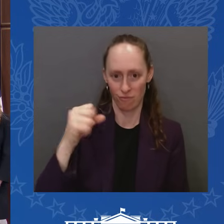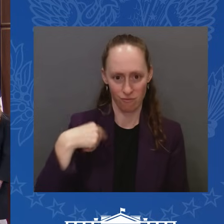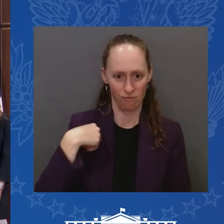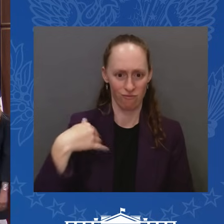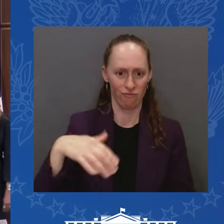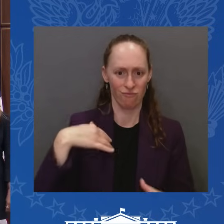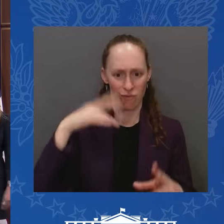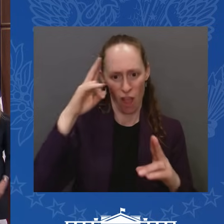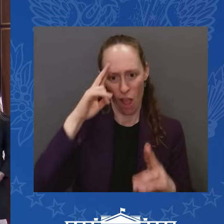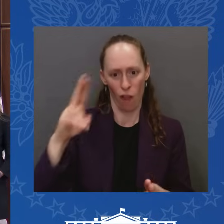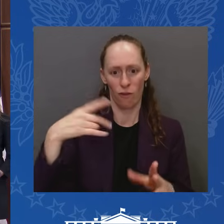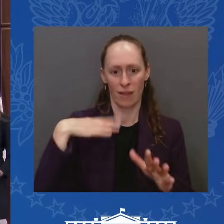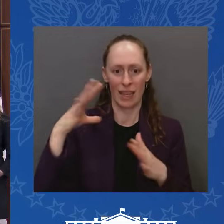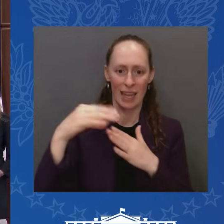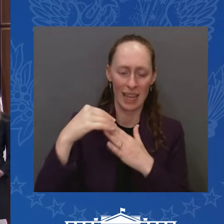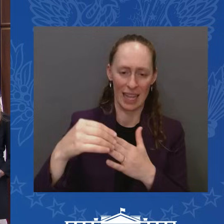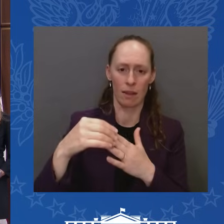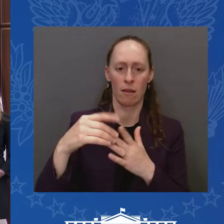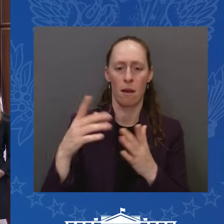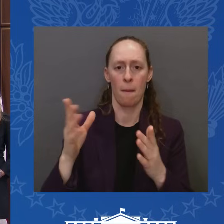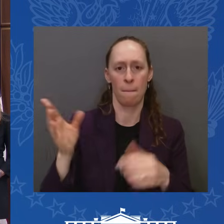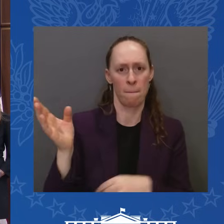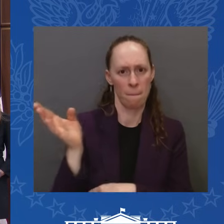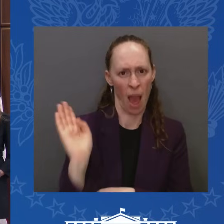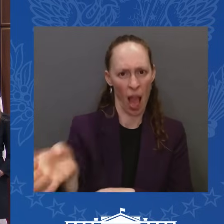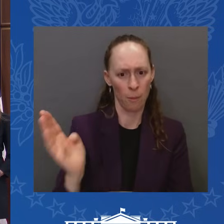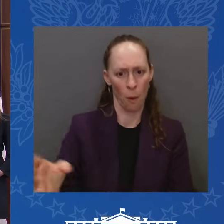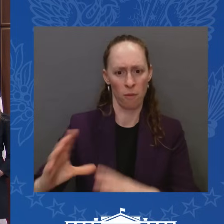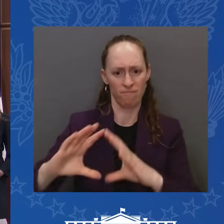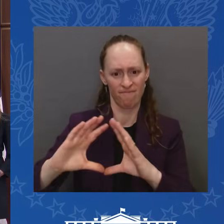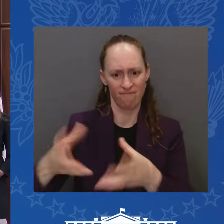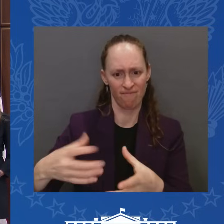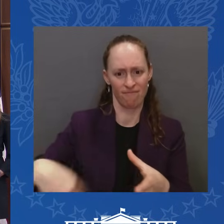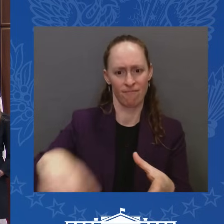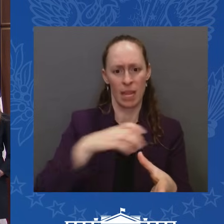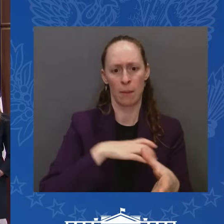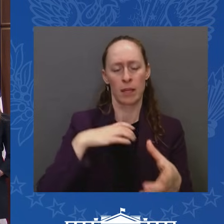for the Baltimore region. Like many post-industrial communities in America,